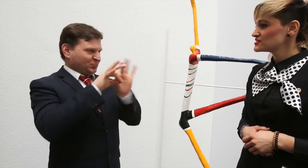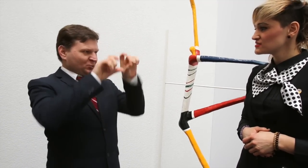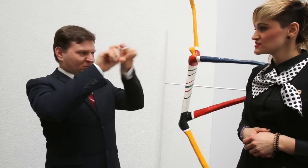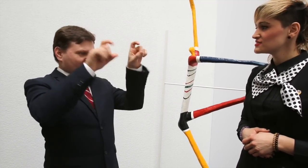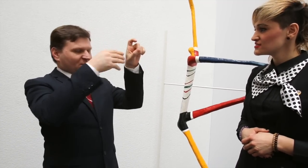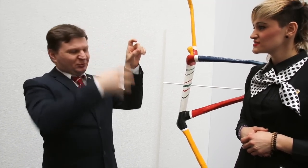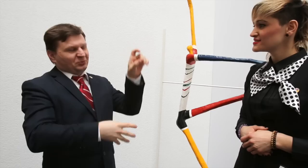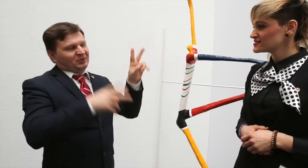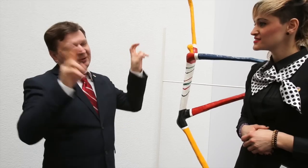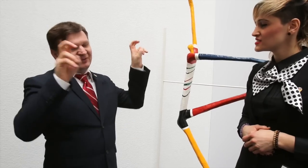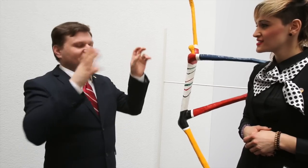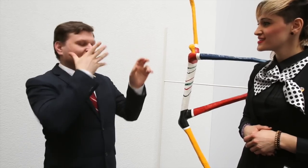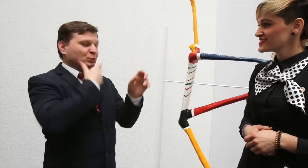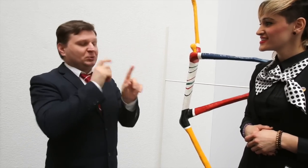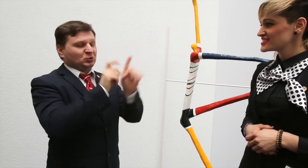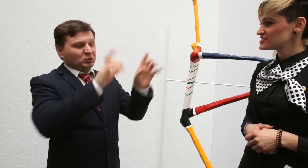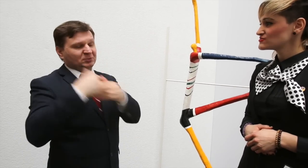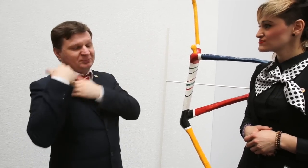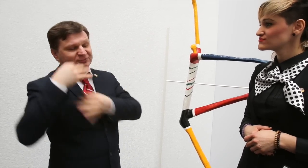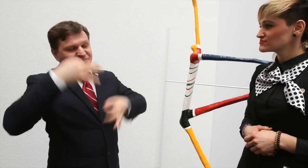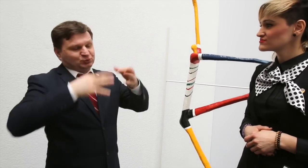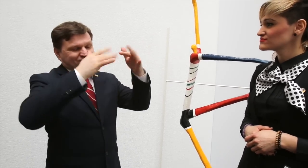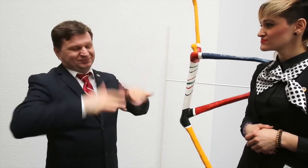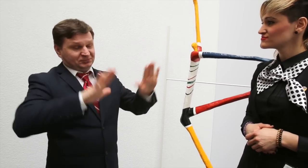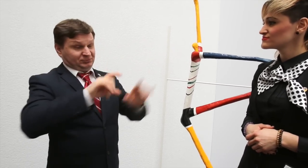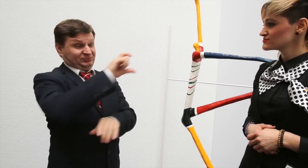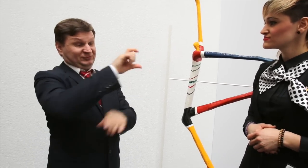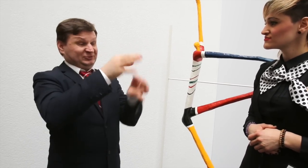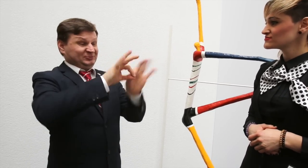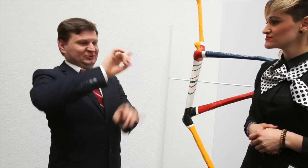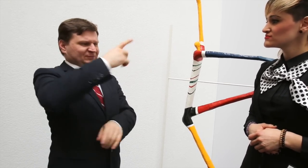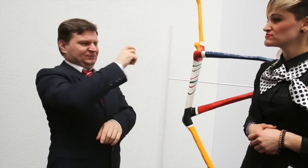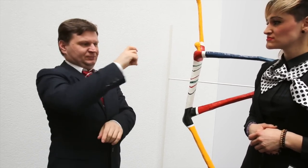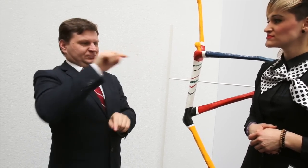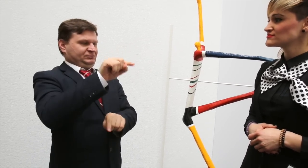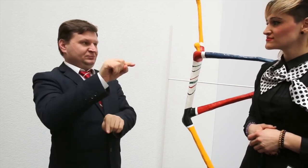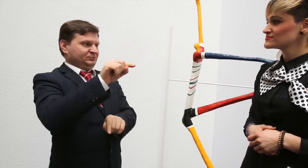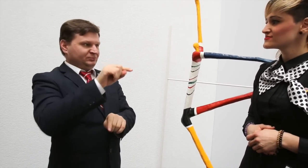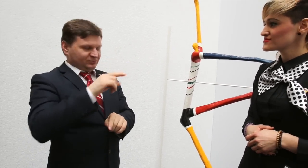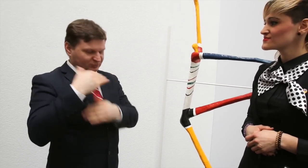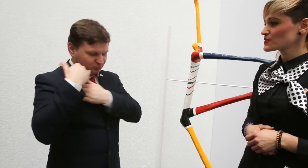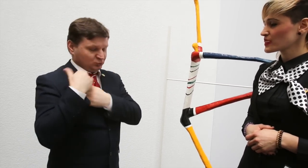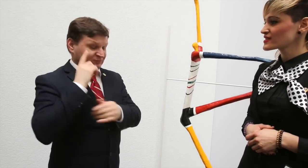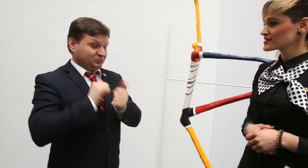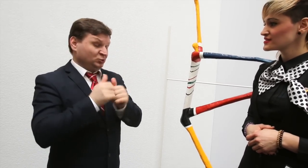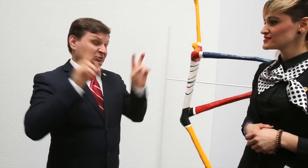This is very important. The rest of the MOU is filled with beautiful words, but the first sentence shows that